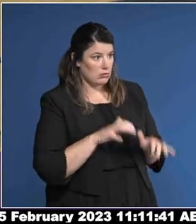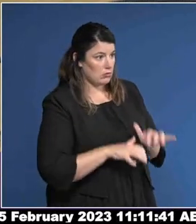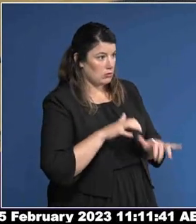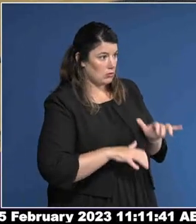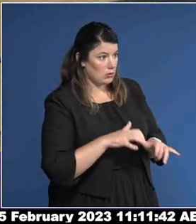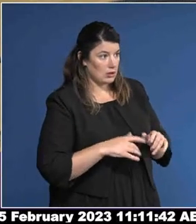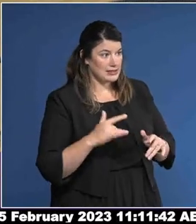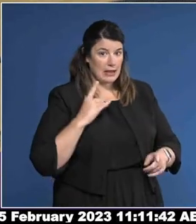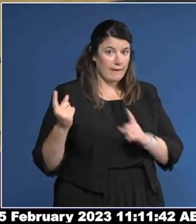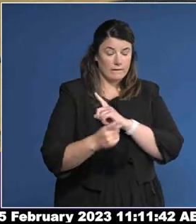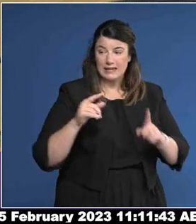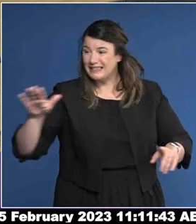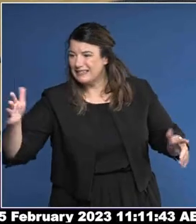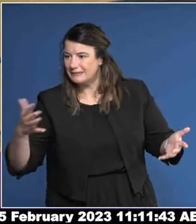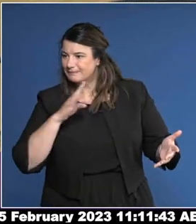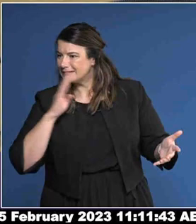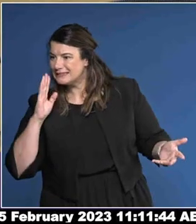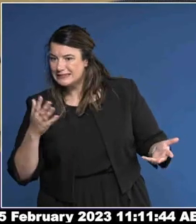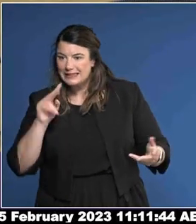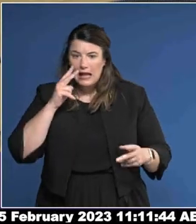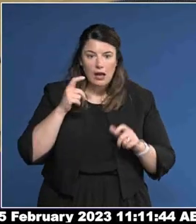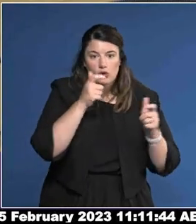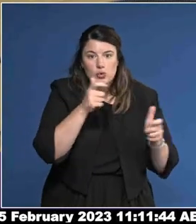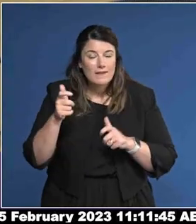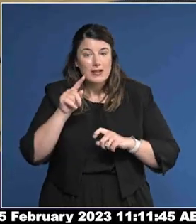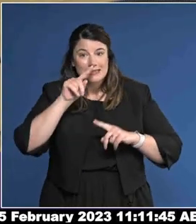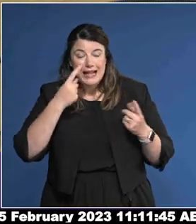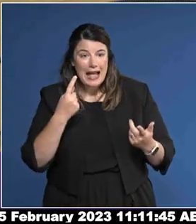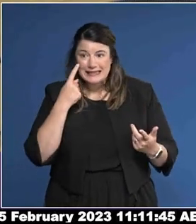We weren't able to look at them - you know, we weren't able to see, you know, the pattern